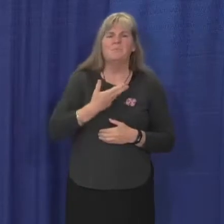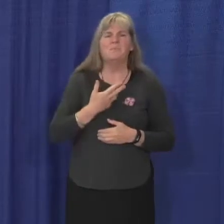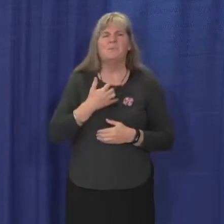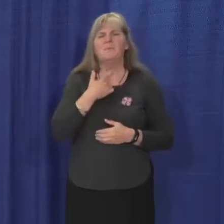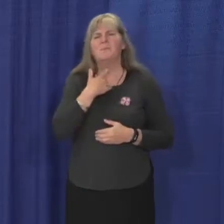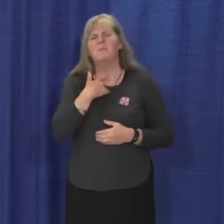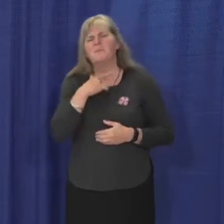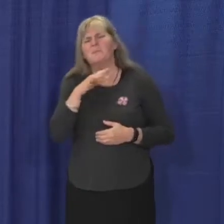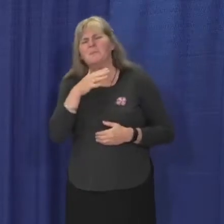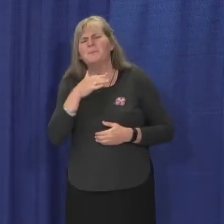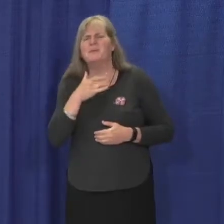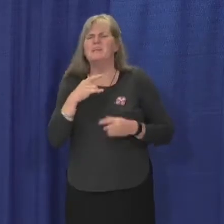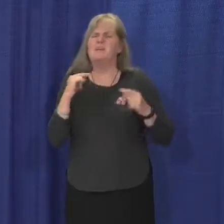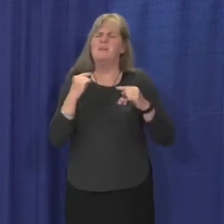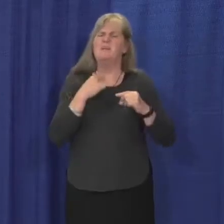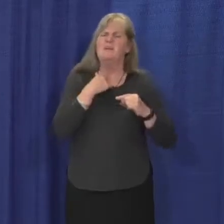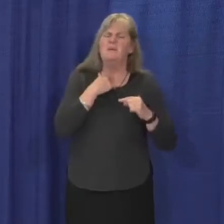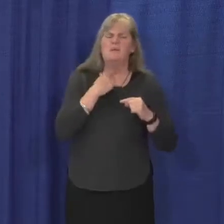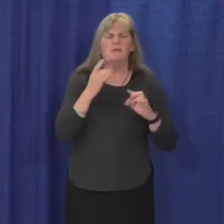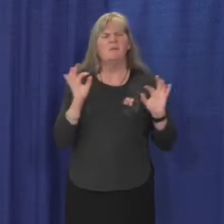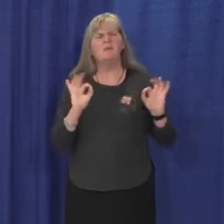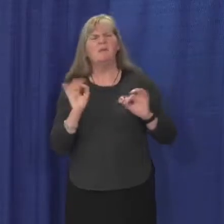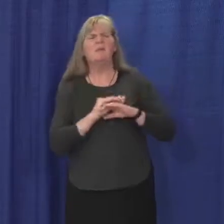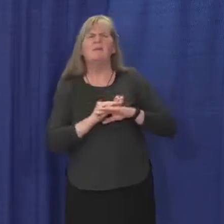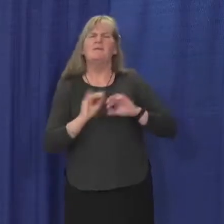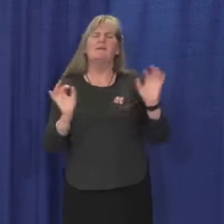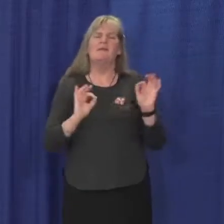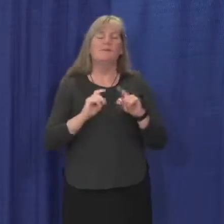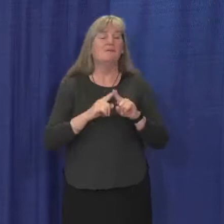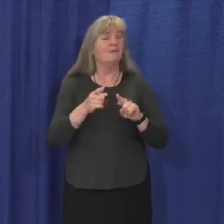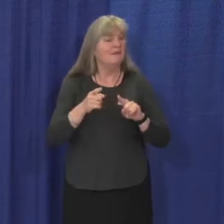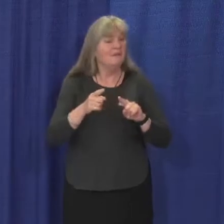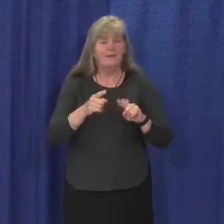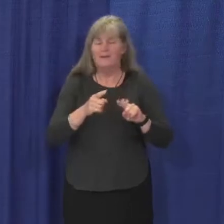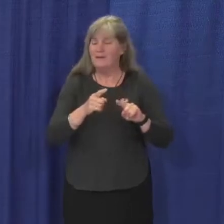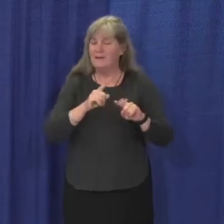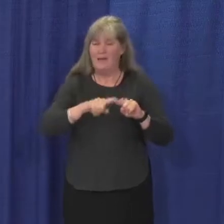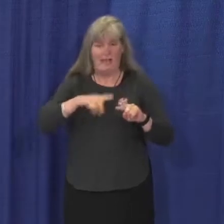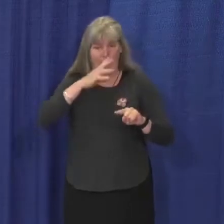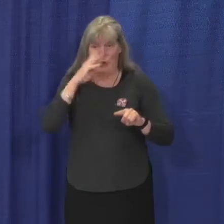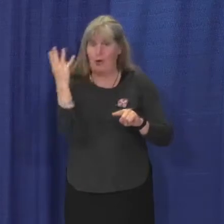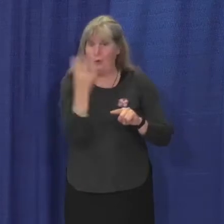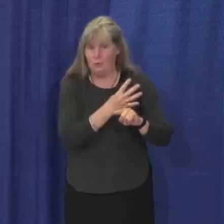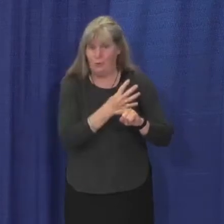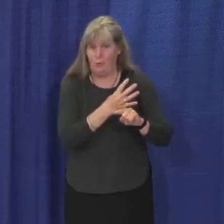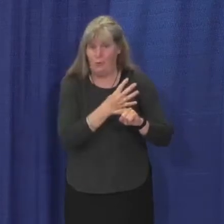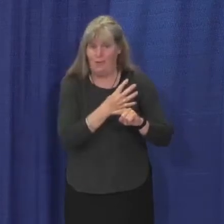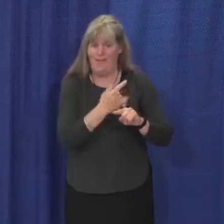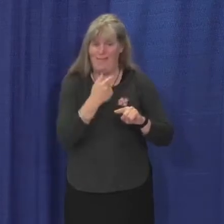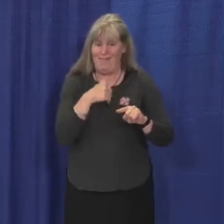While Irani known -- runny nose or so throat may seem minor we cannot forgot they are also